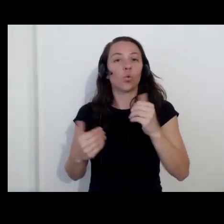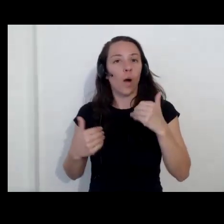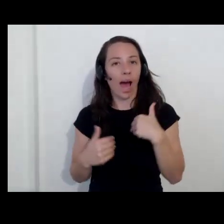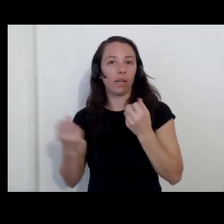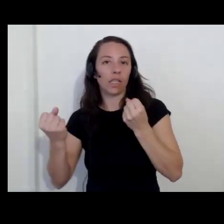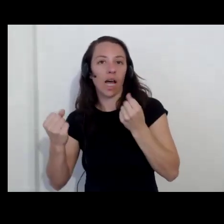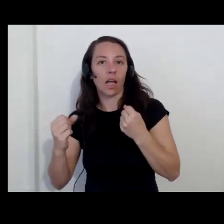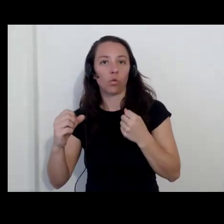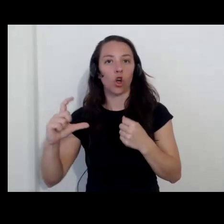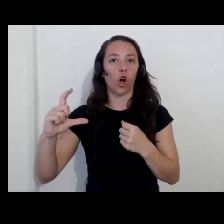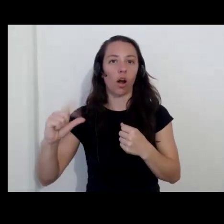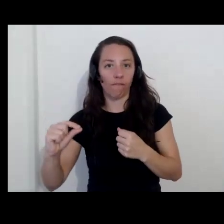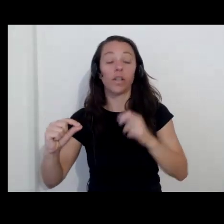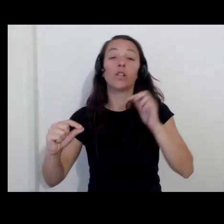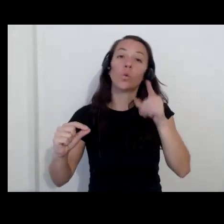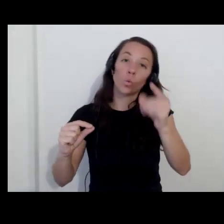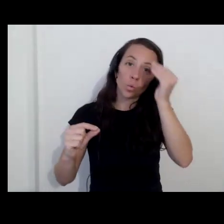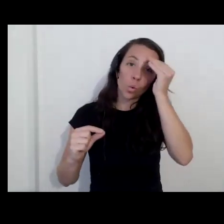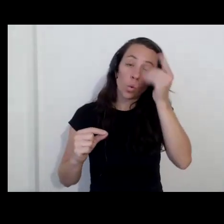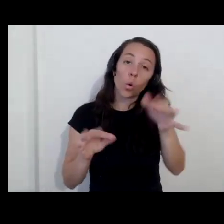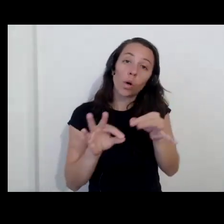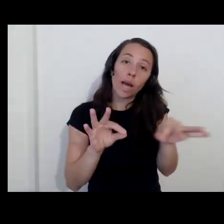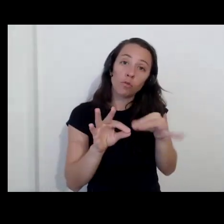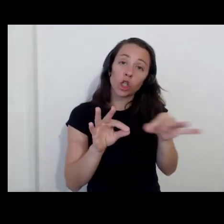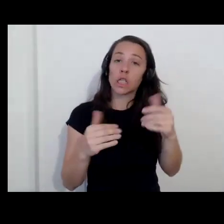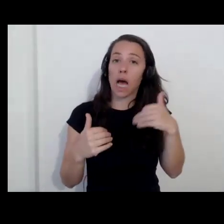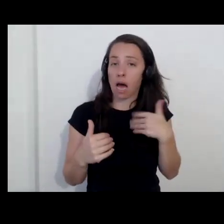As many of us know well, captions provide a text representation of spoken content,